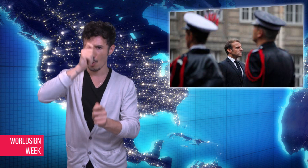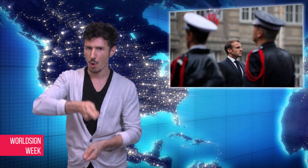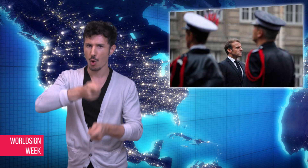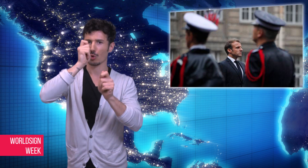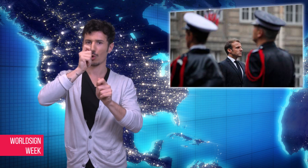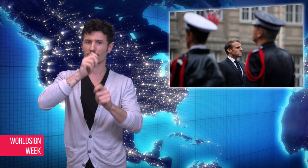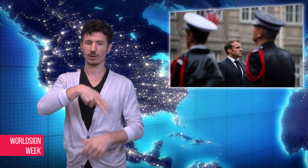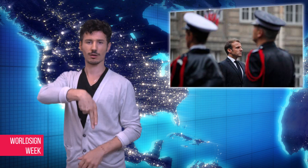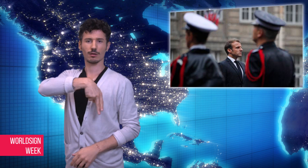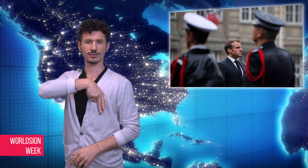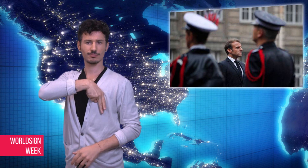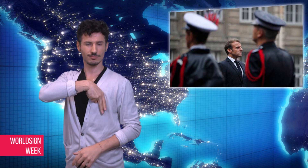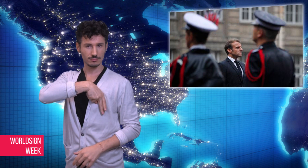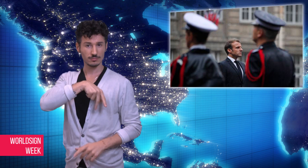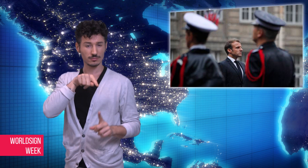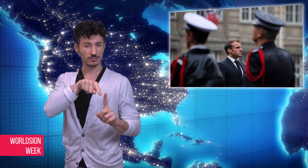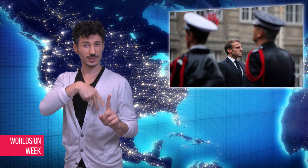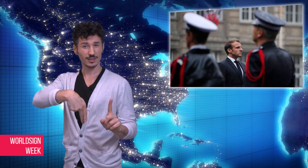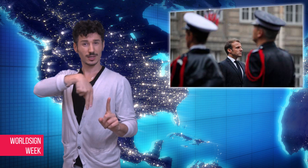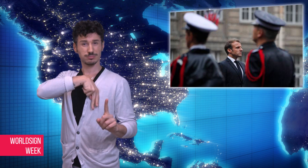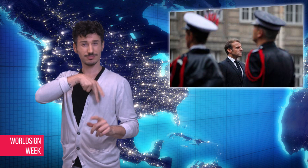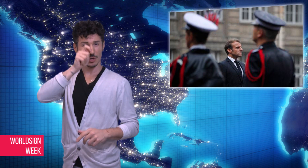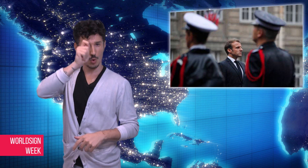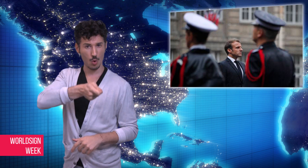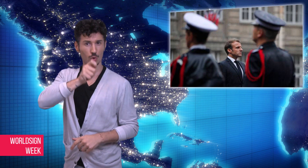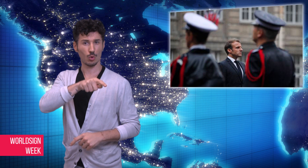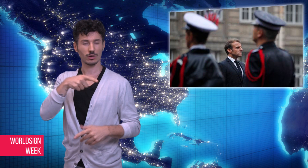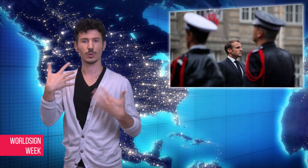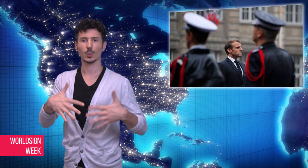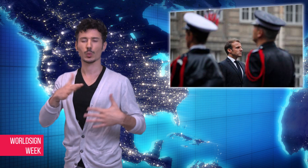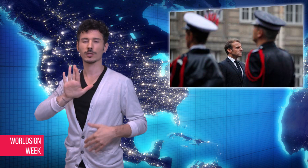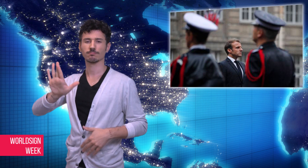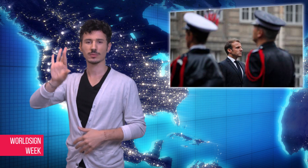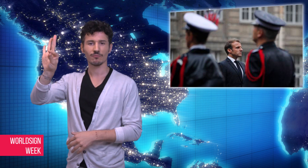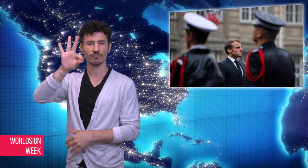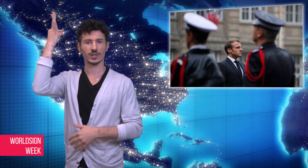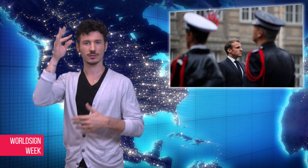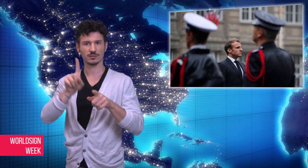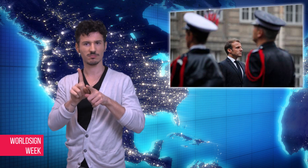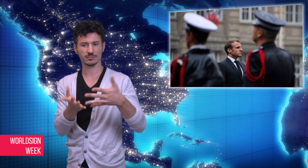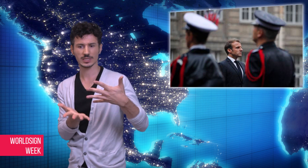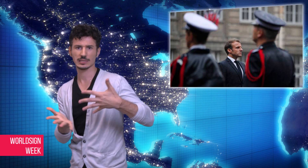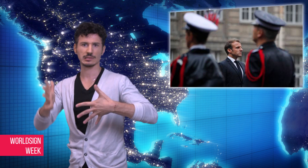It’s the highest award in France for an outstanding